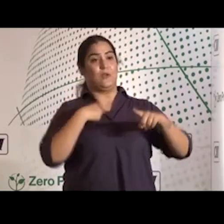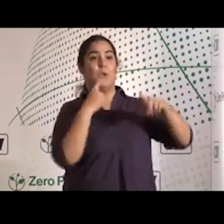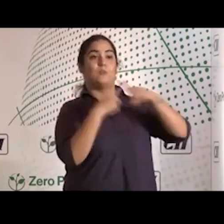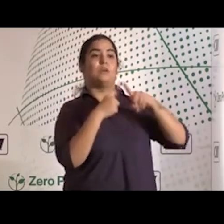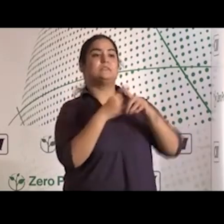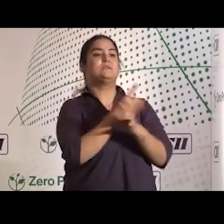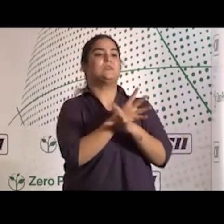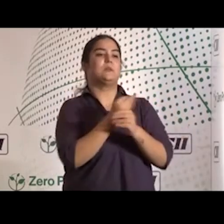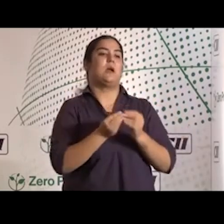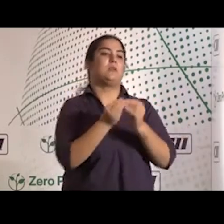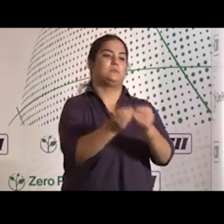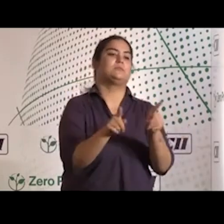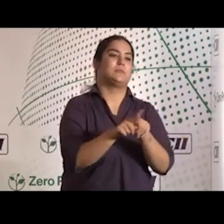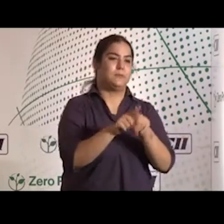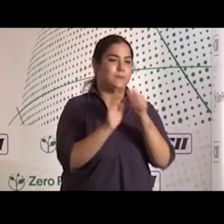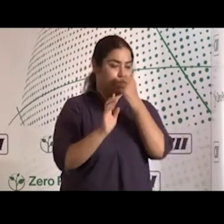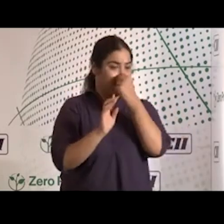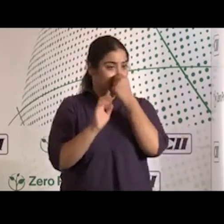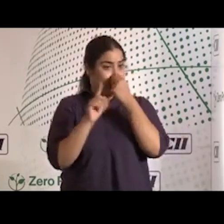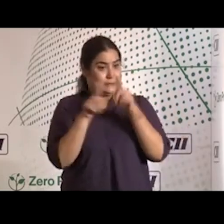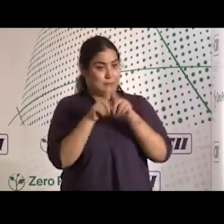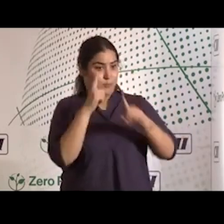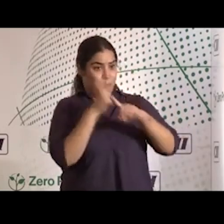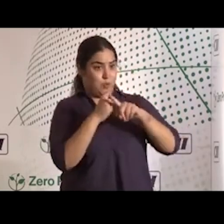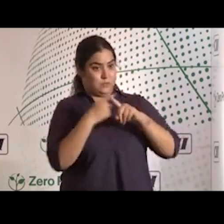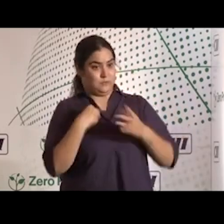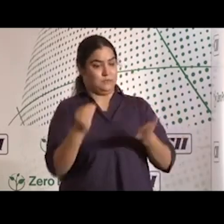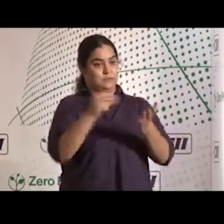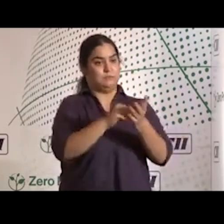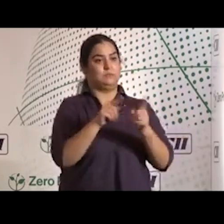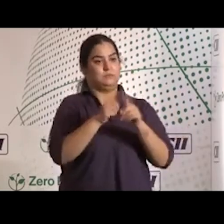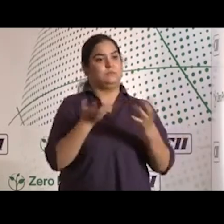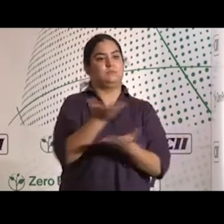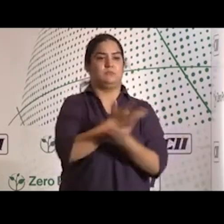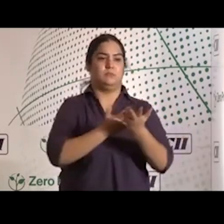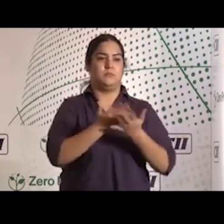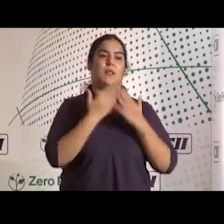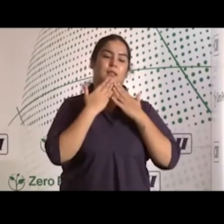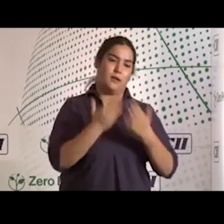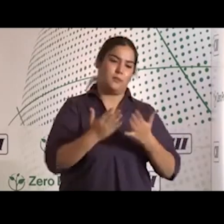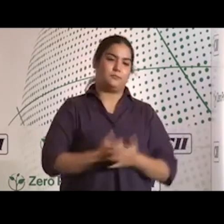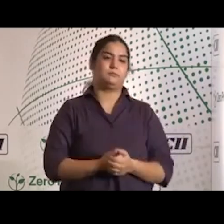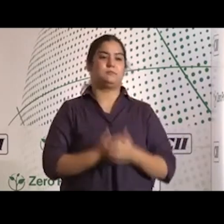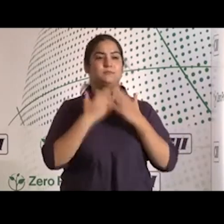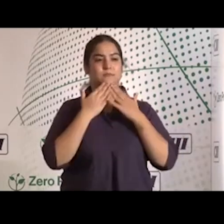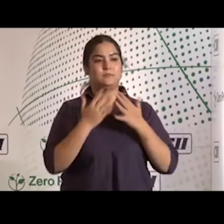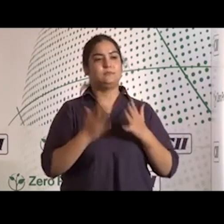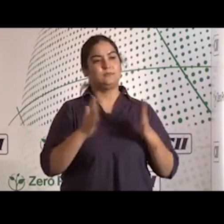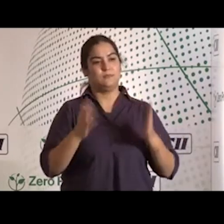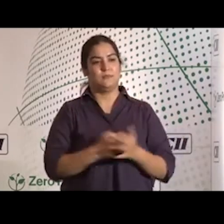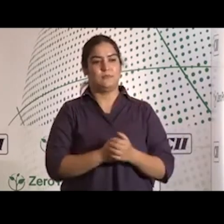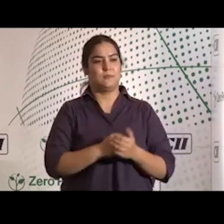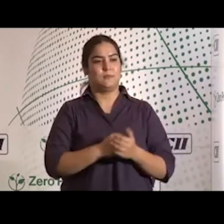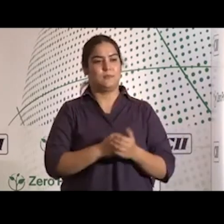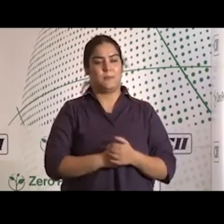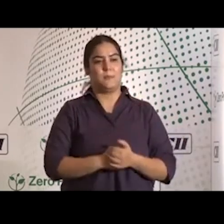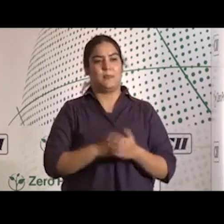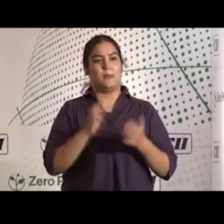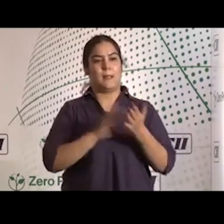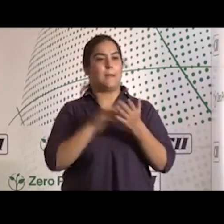the positive outcomes that will come from this platform. You can come in. My can also have a point here.